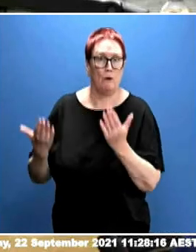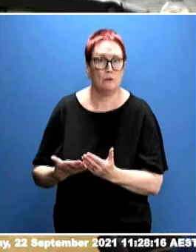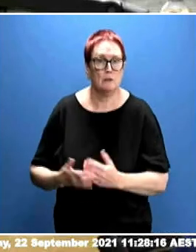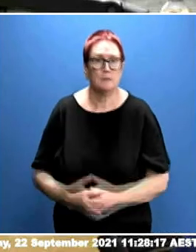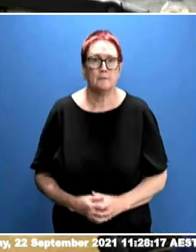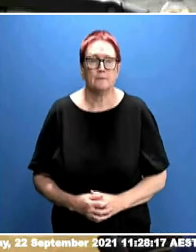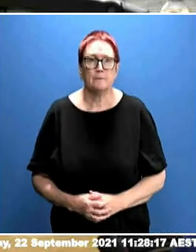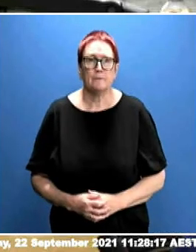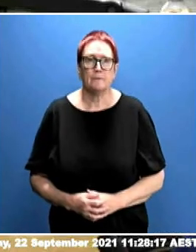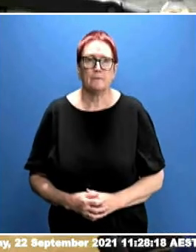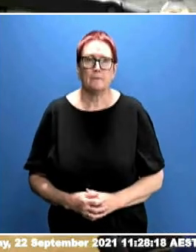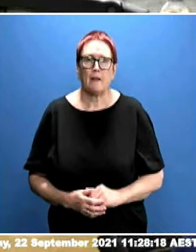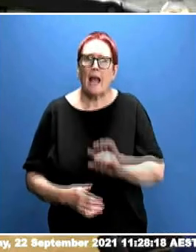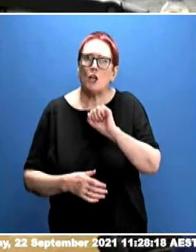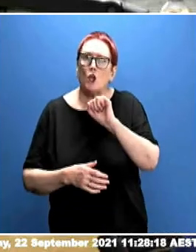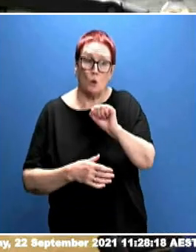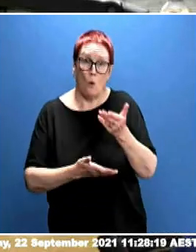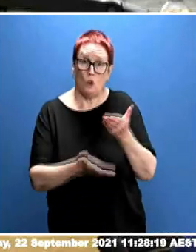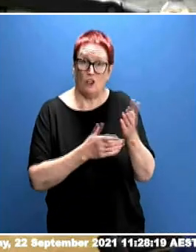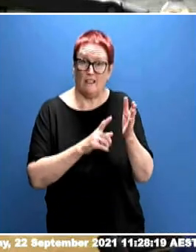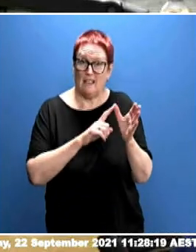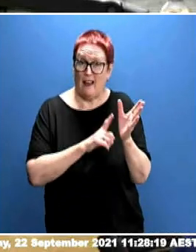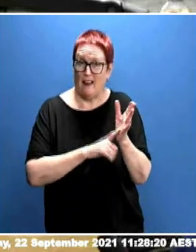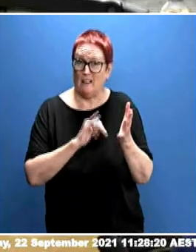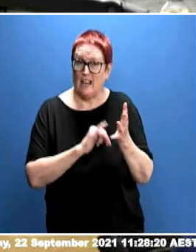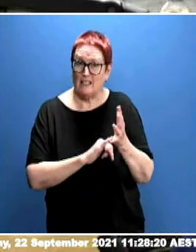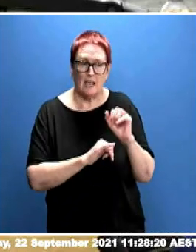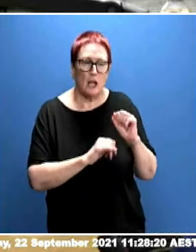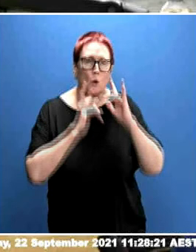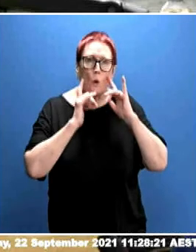your service and the lawyers acting in your service represent clients